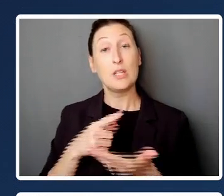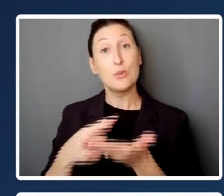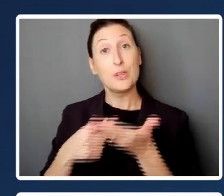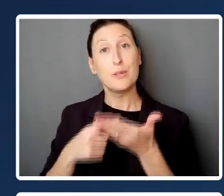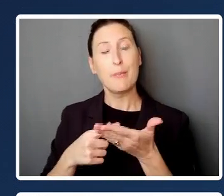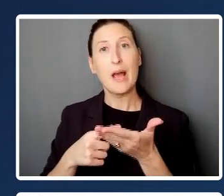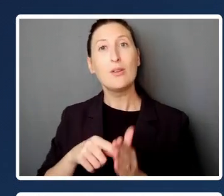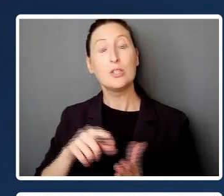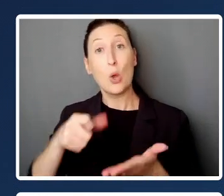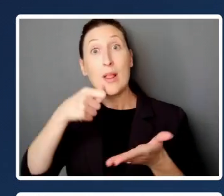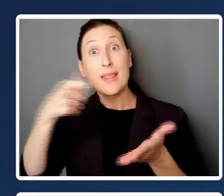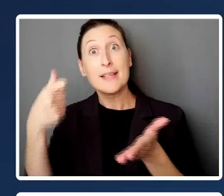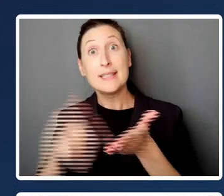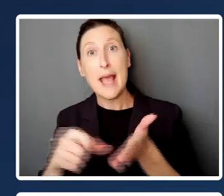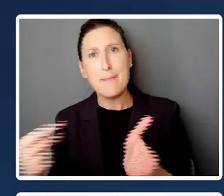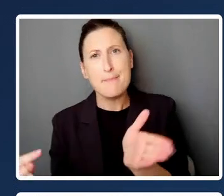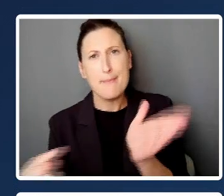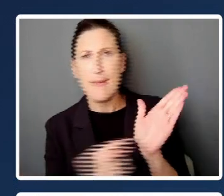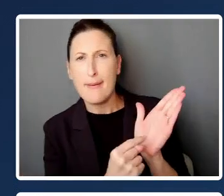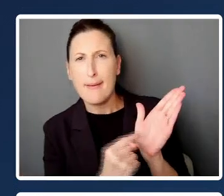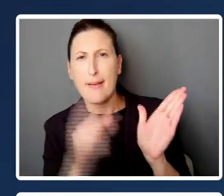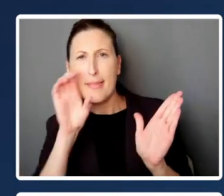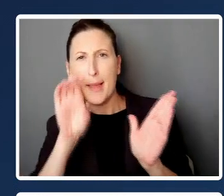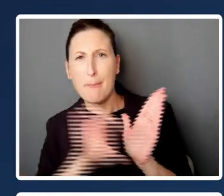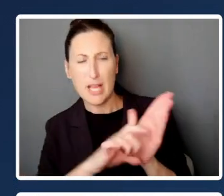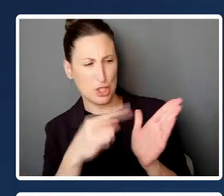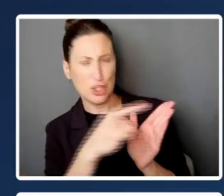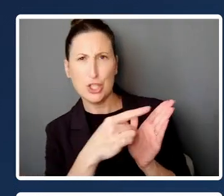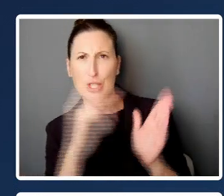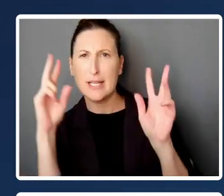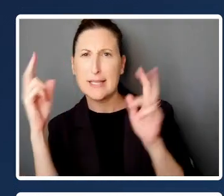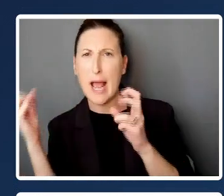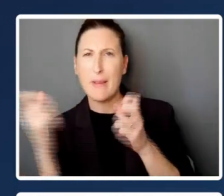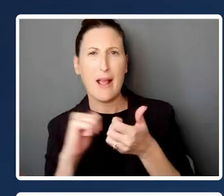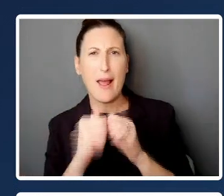how the topics are selected, and how the public can participate in this.